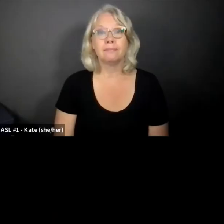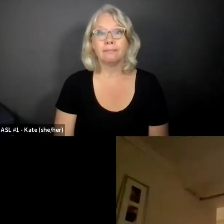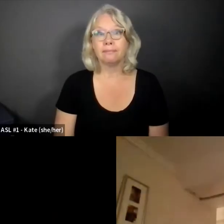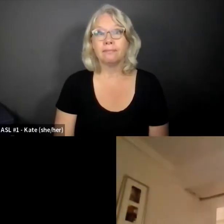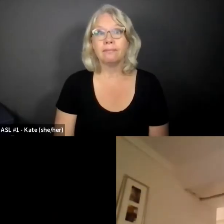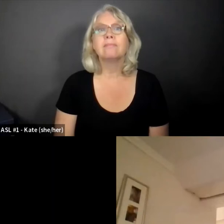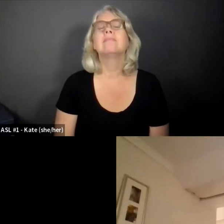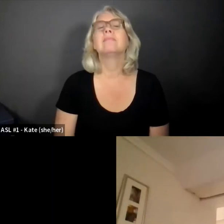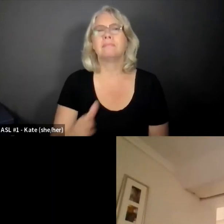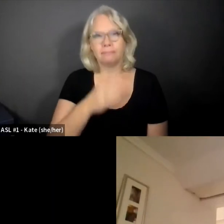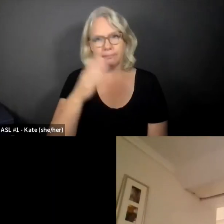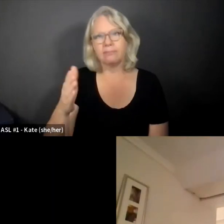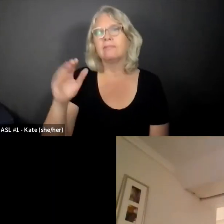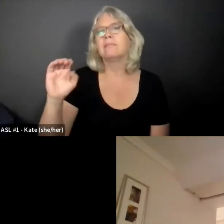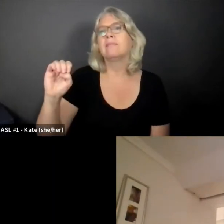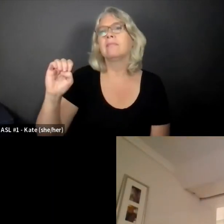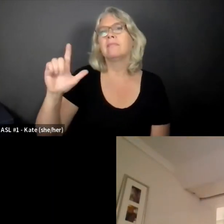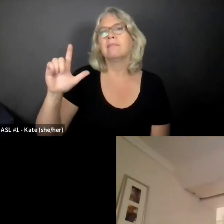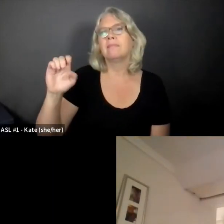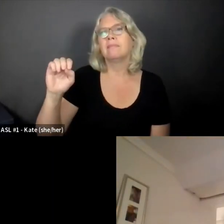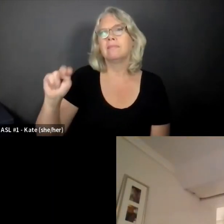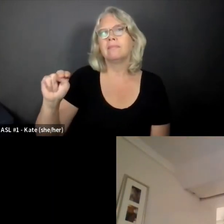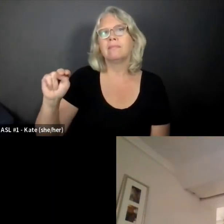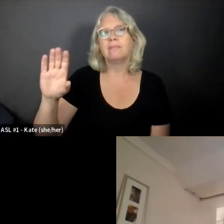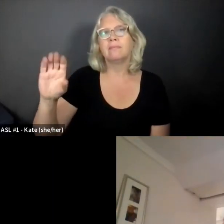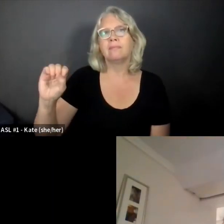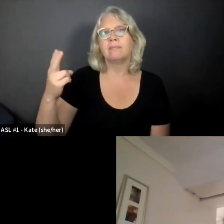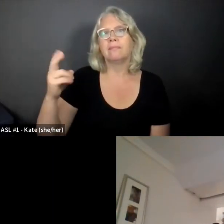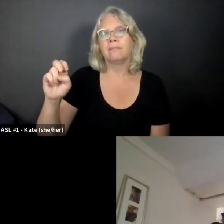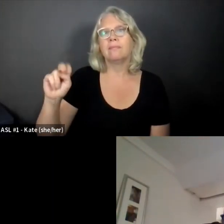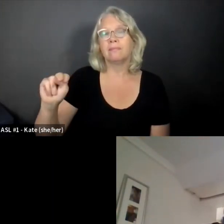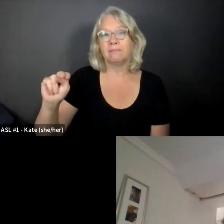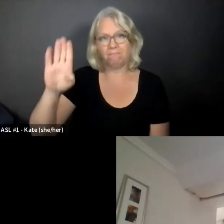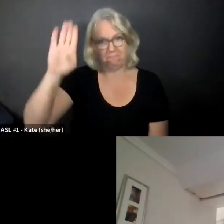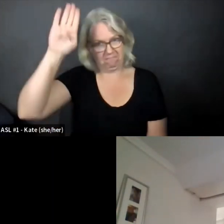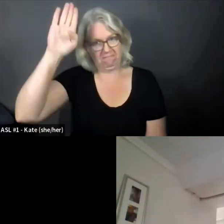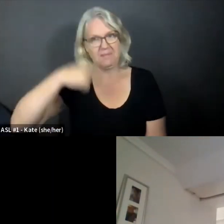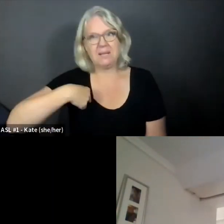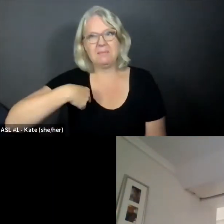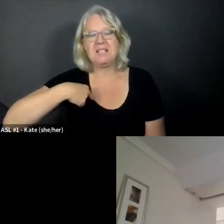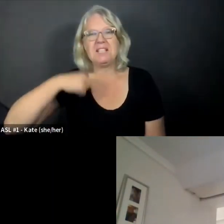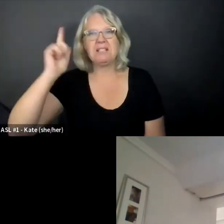ELLEN COHEN HAS HER HAND UP. HI, ELLEN COHEN, I WOULD SECOND.